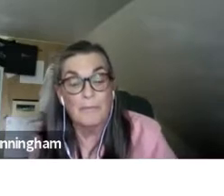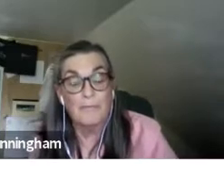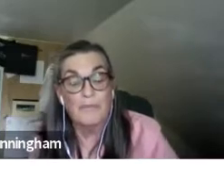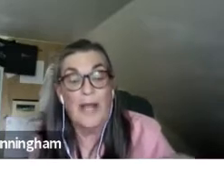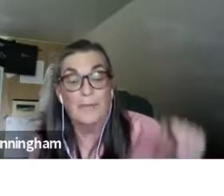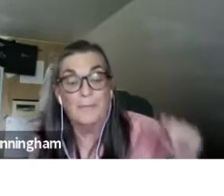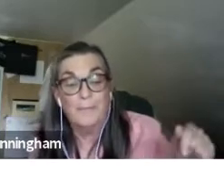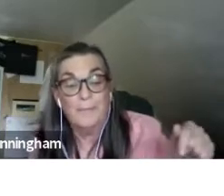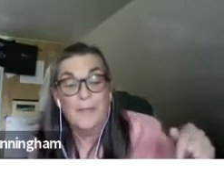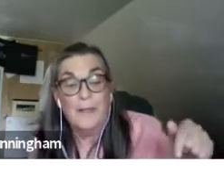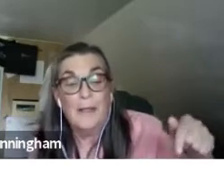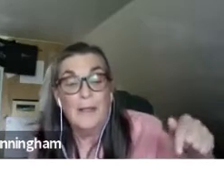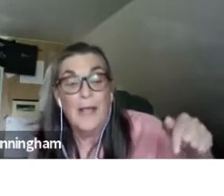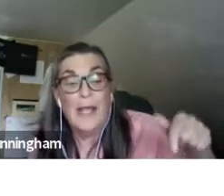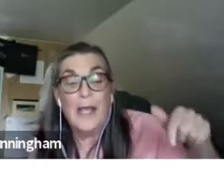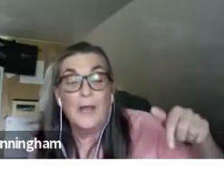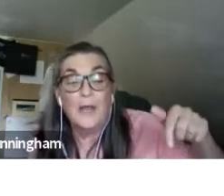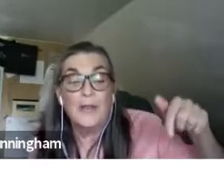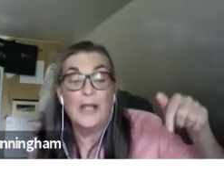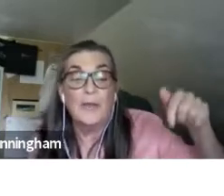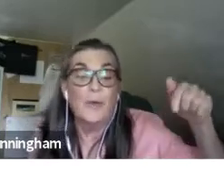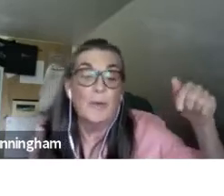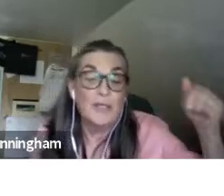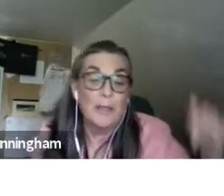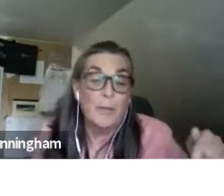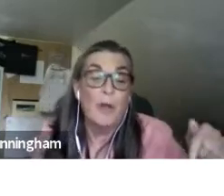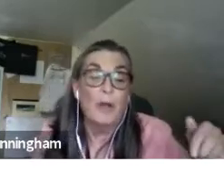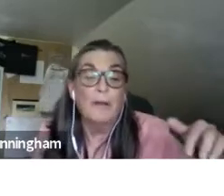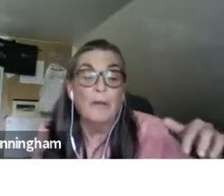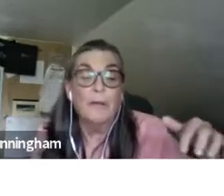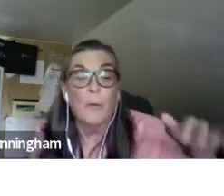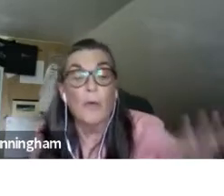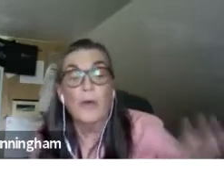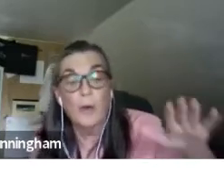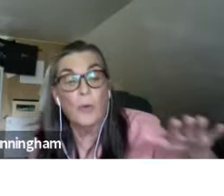flat. And that could represent a ball or a coin